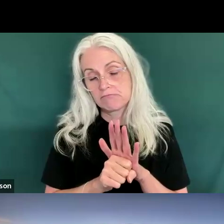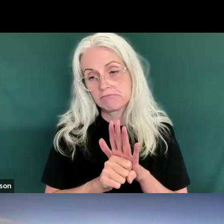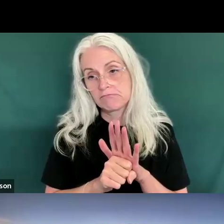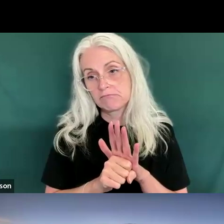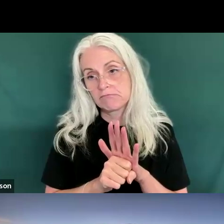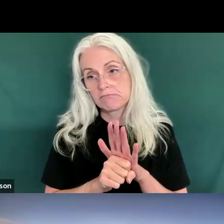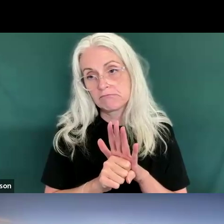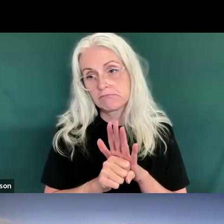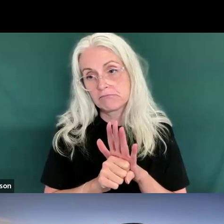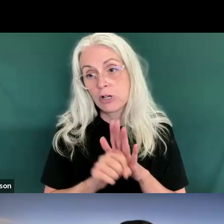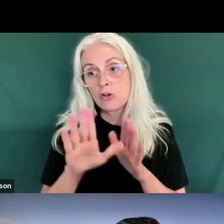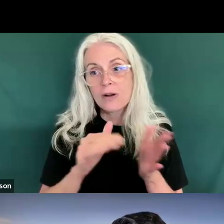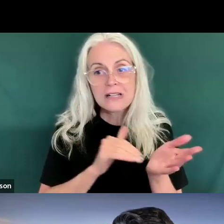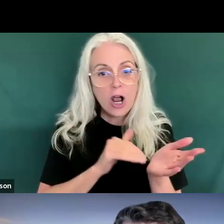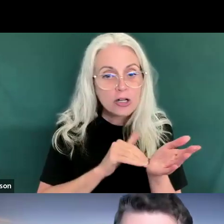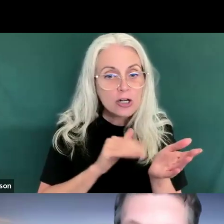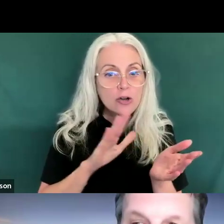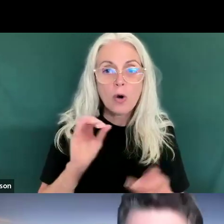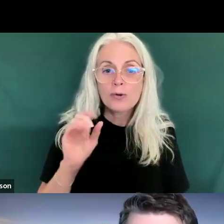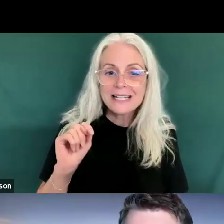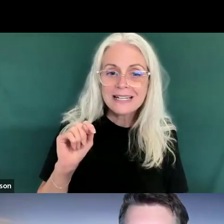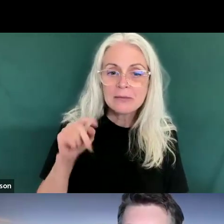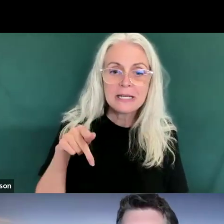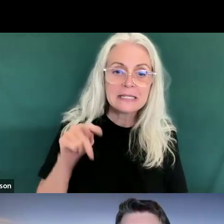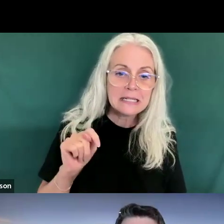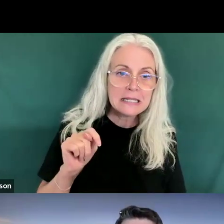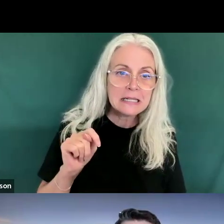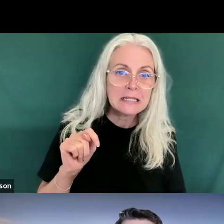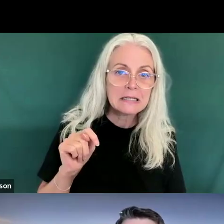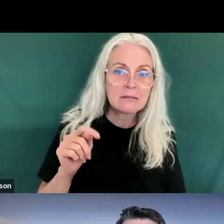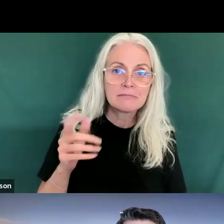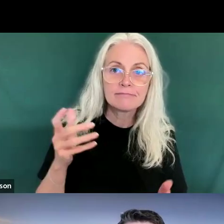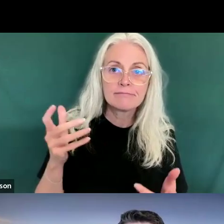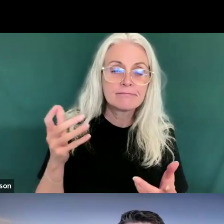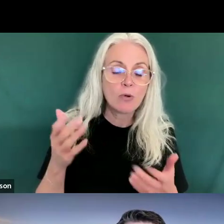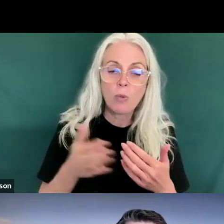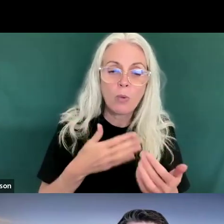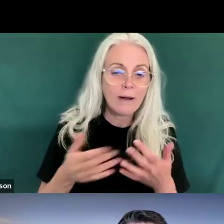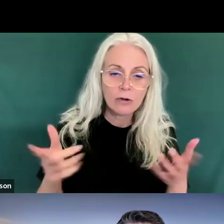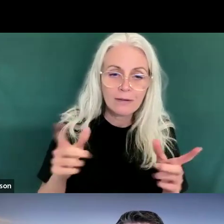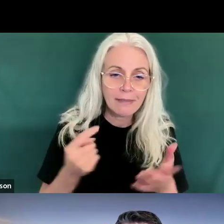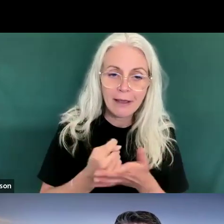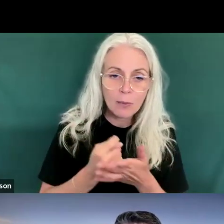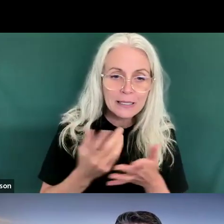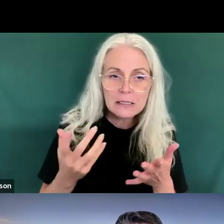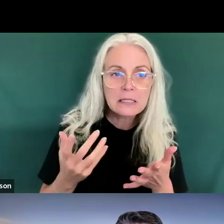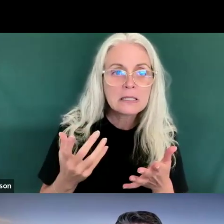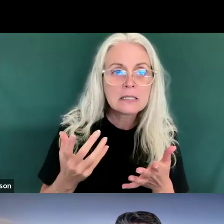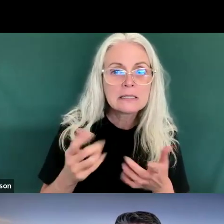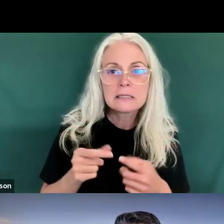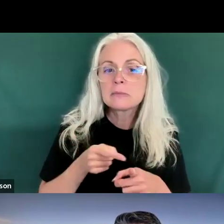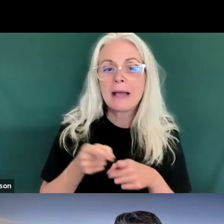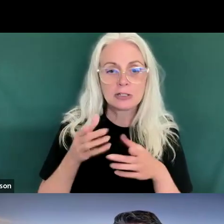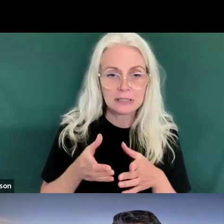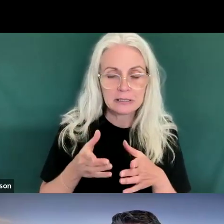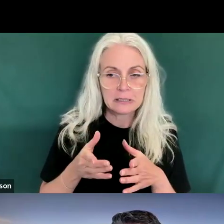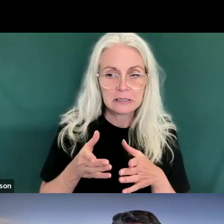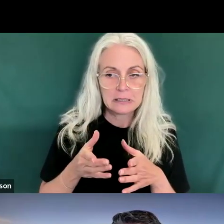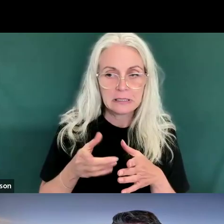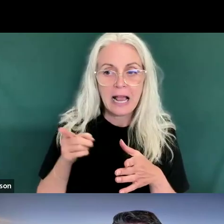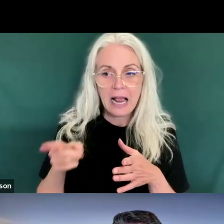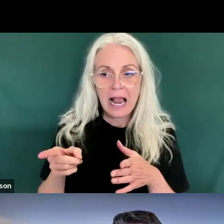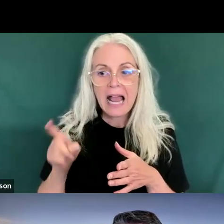your doctor, your OT, PT, or whatever therapist or AT specialists will have to request on